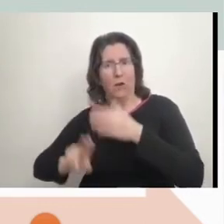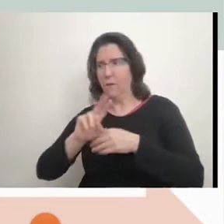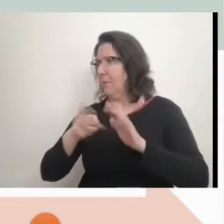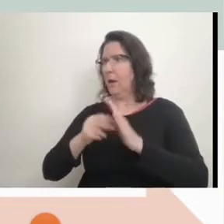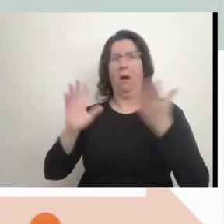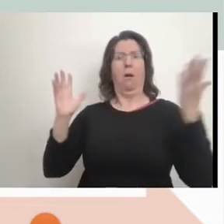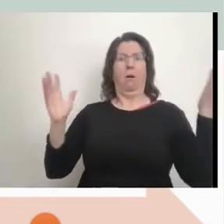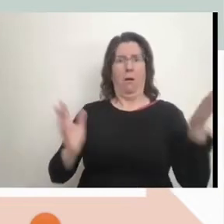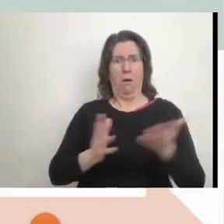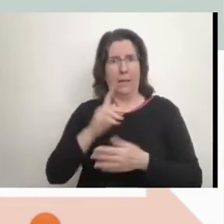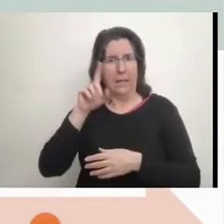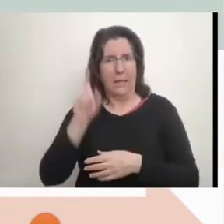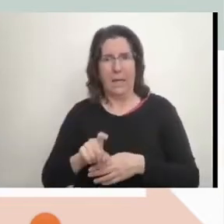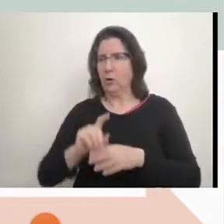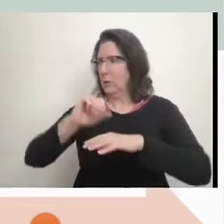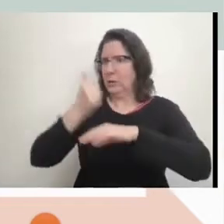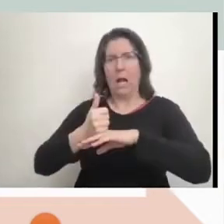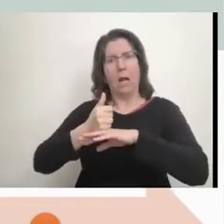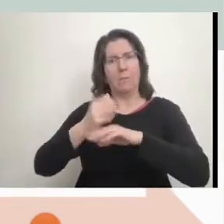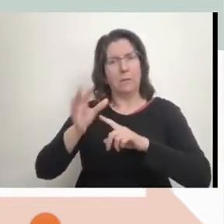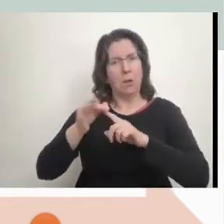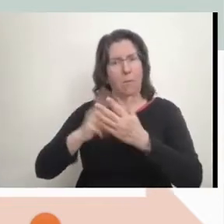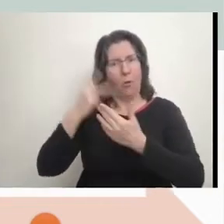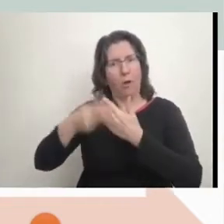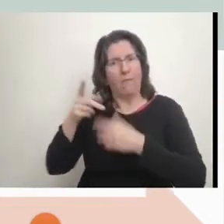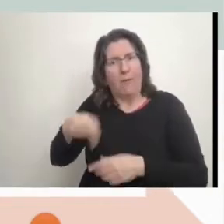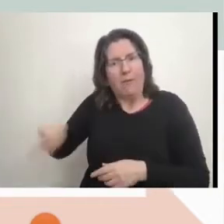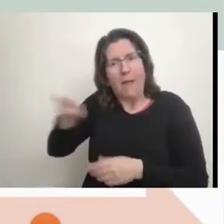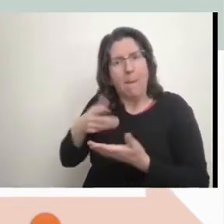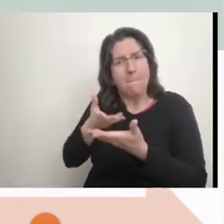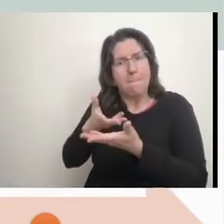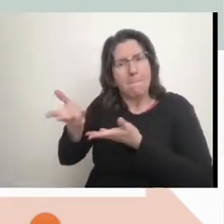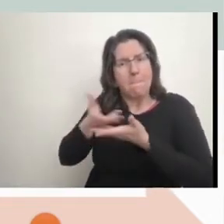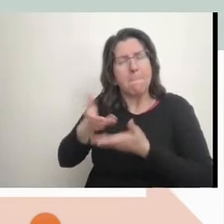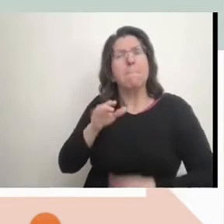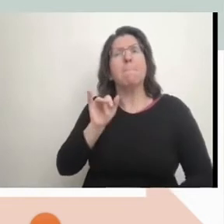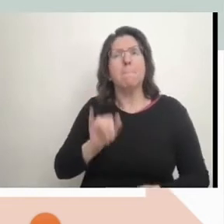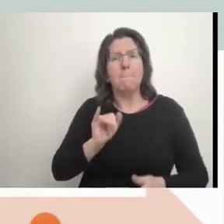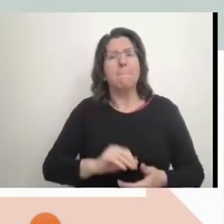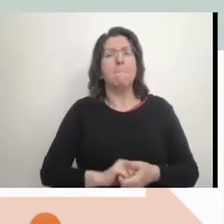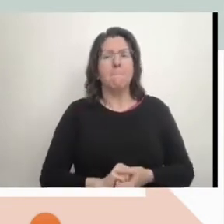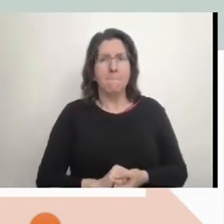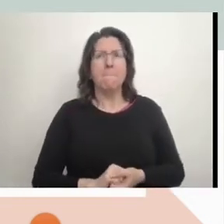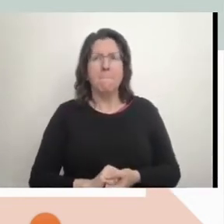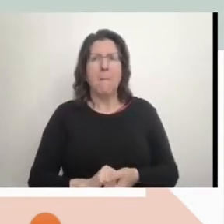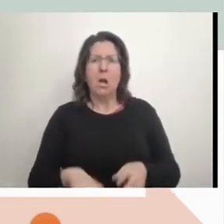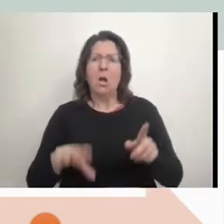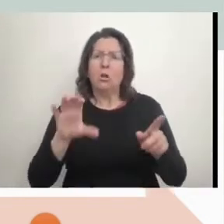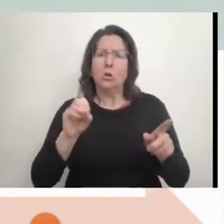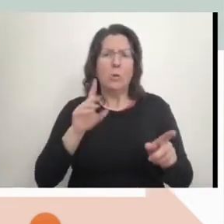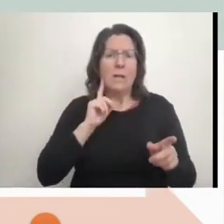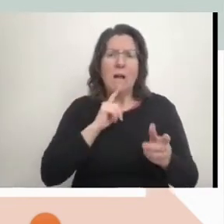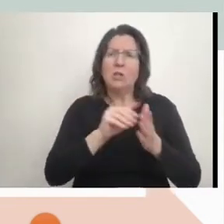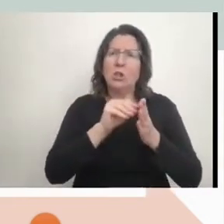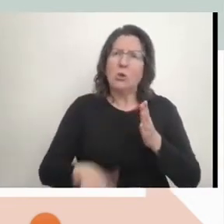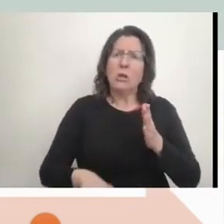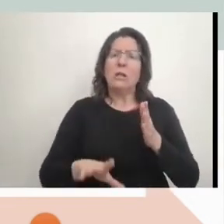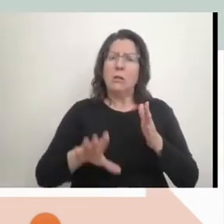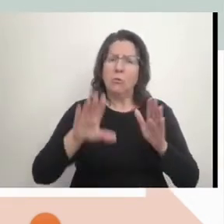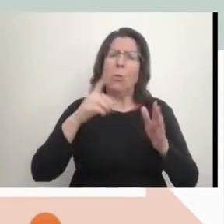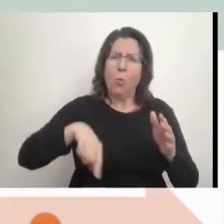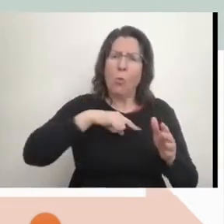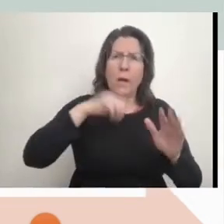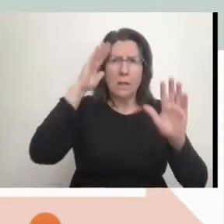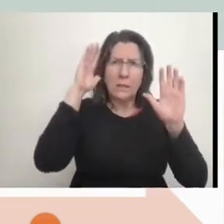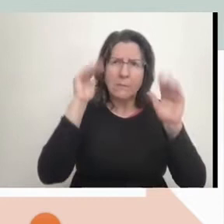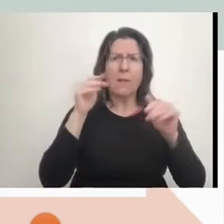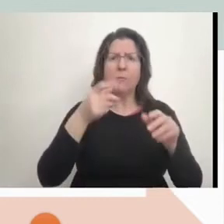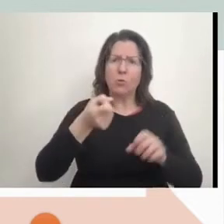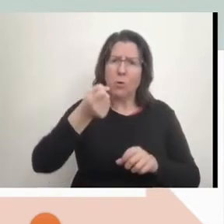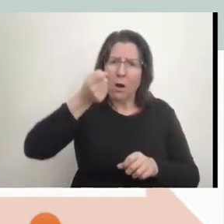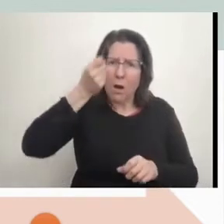with the increasing student population of deaf immigrants or international students and their English learning needs.